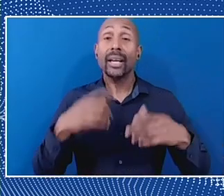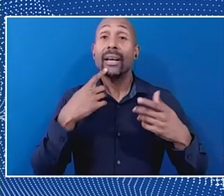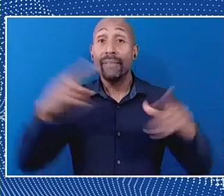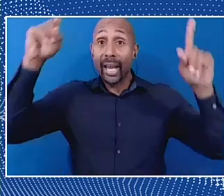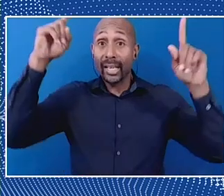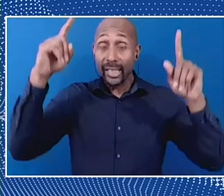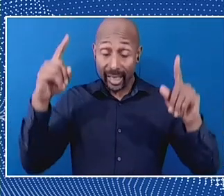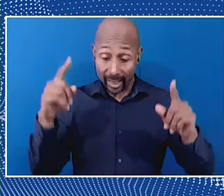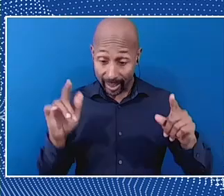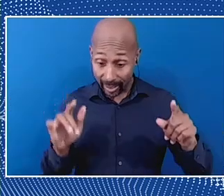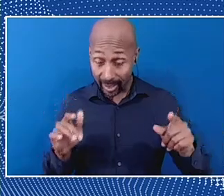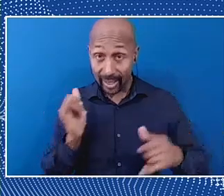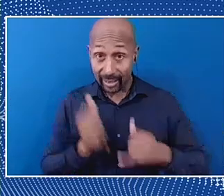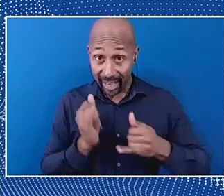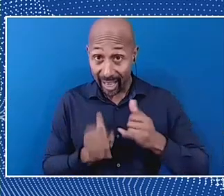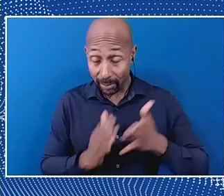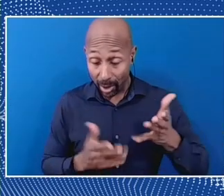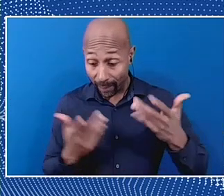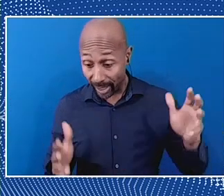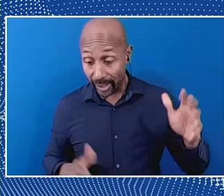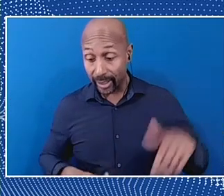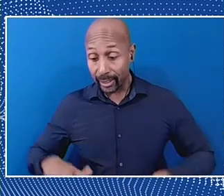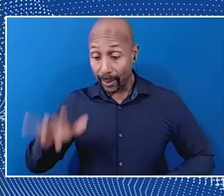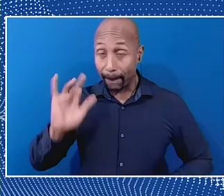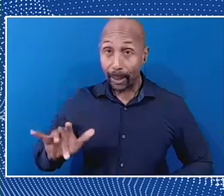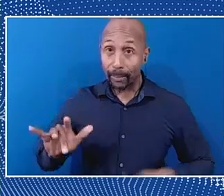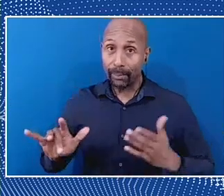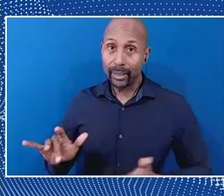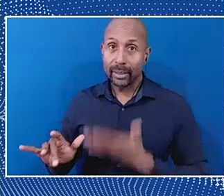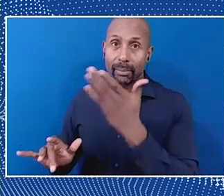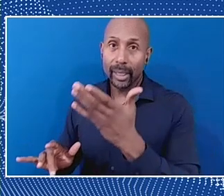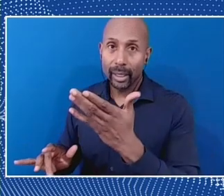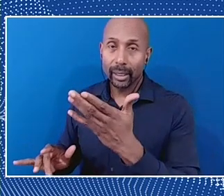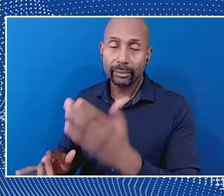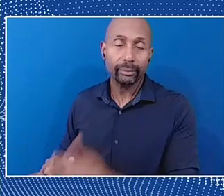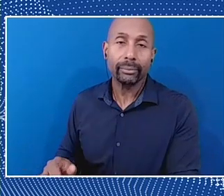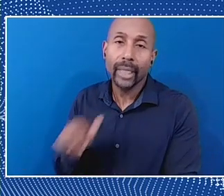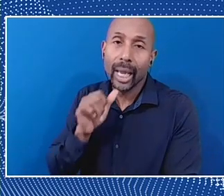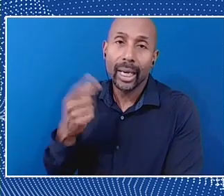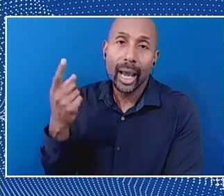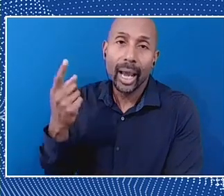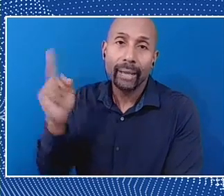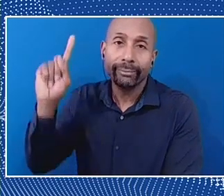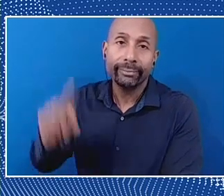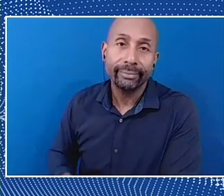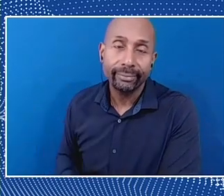The website has timed out and they have to start all over again. So they abandon the form and they never